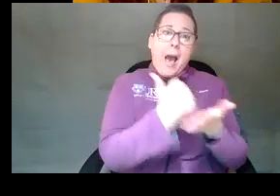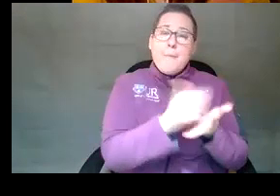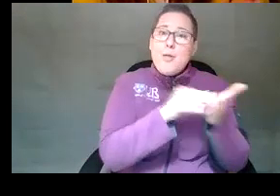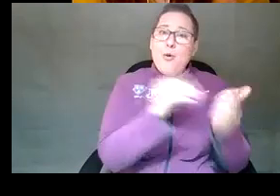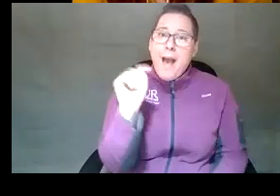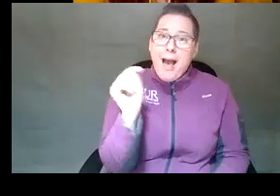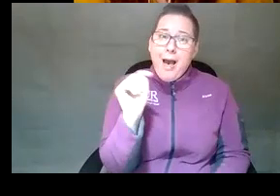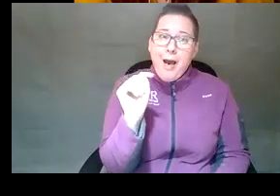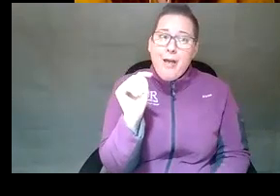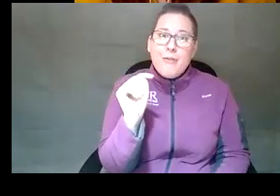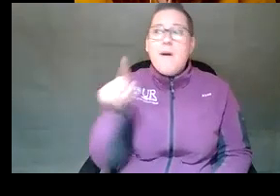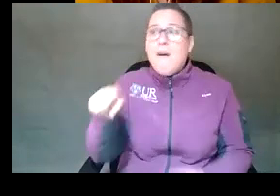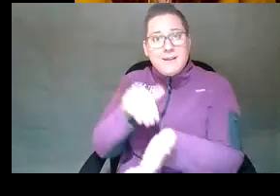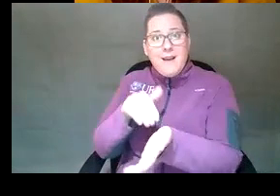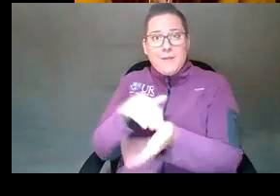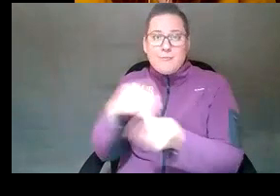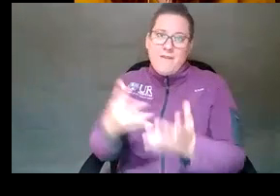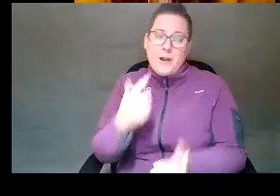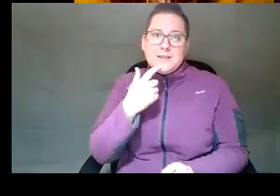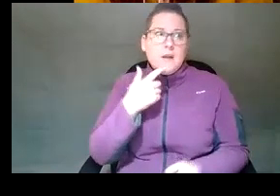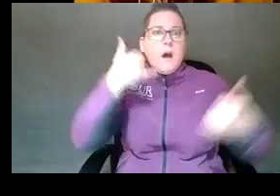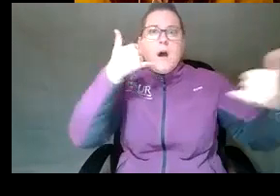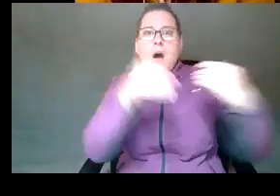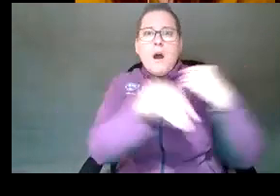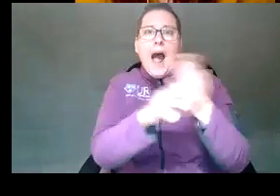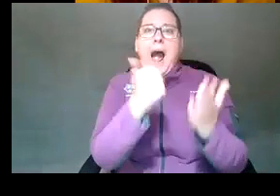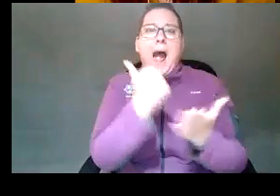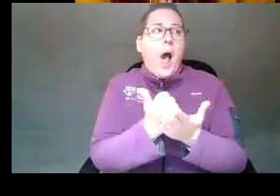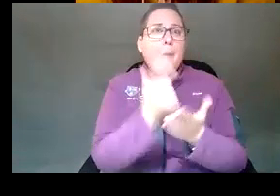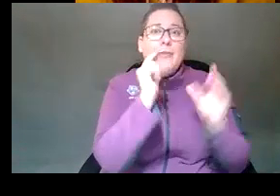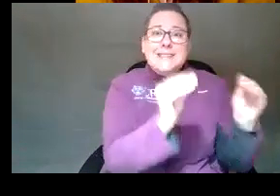provider noted telehealth has been great for some of my toilet training cases I've been able to see